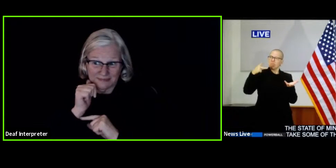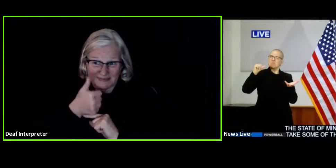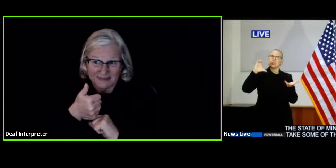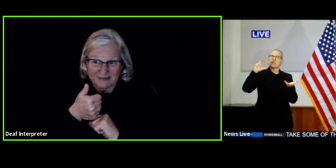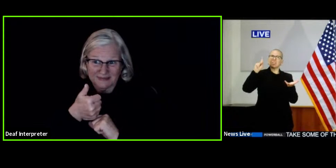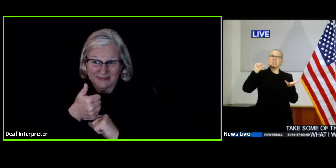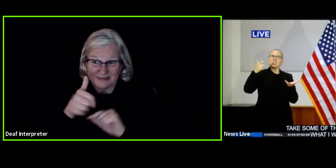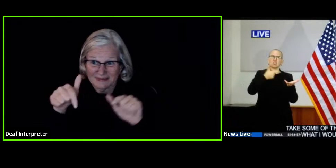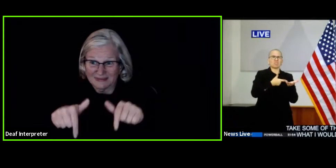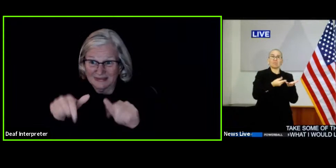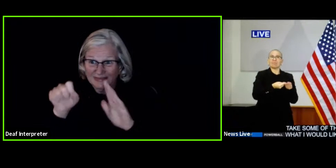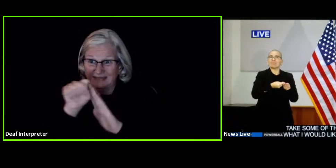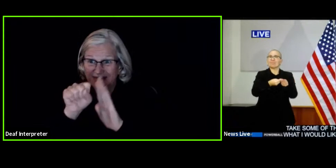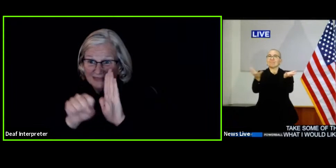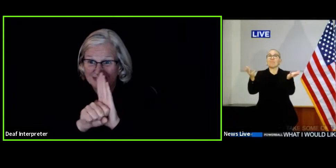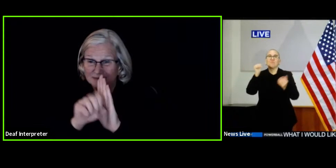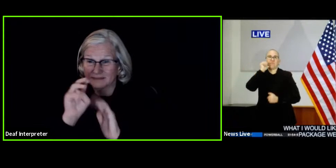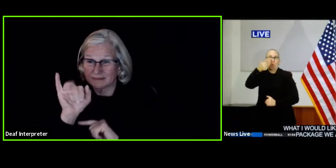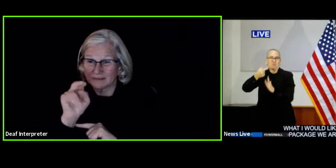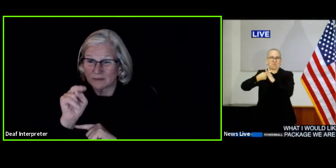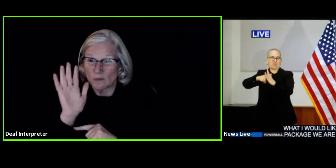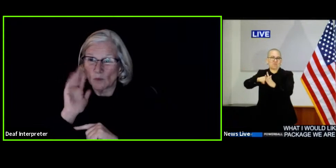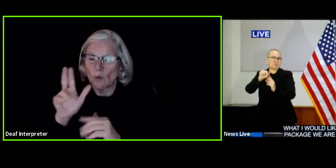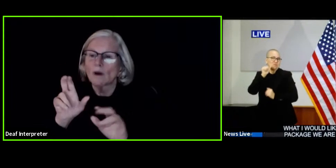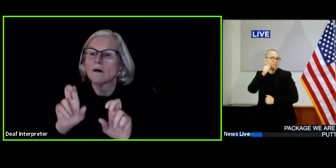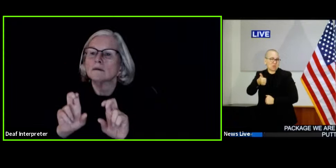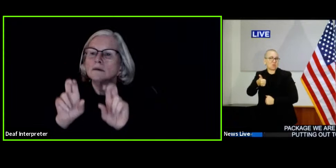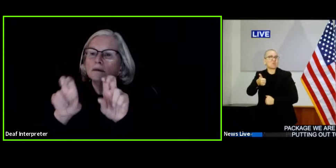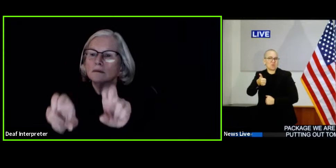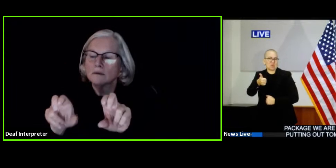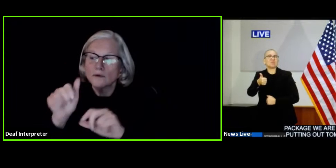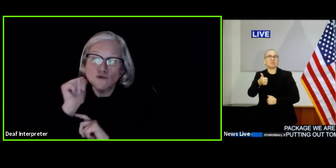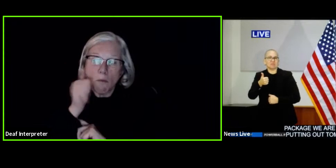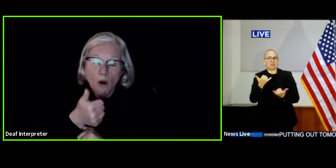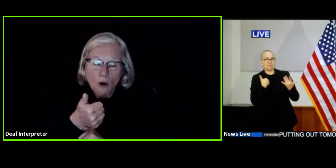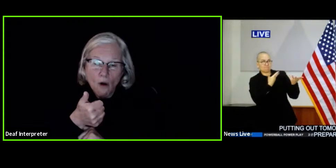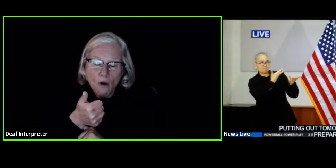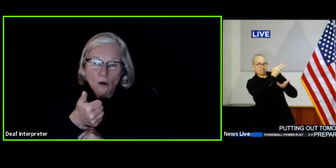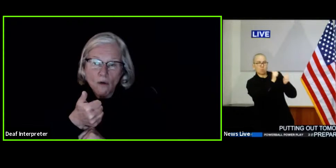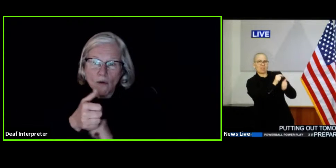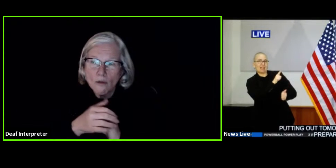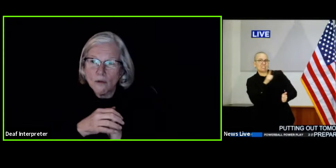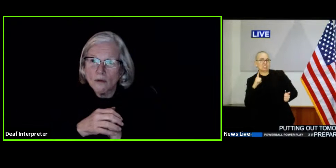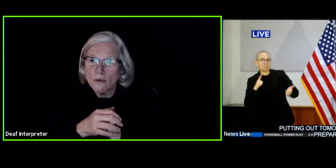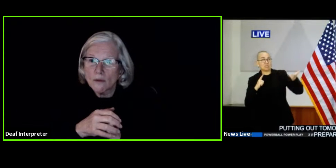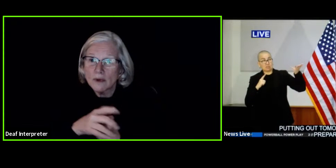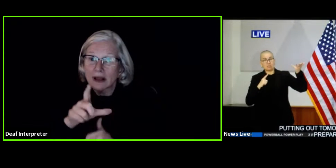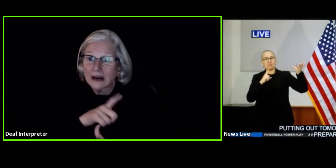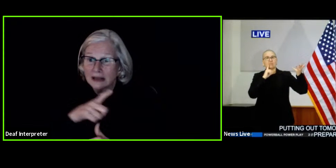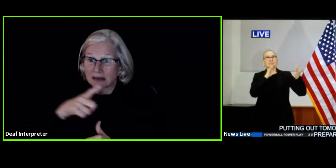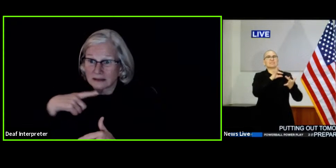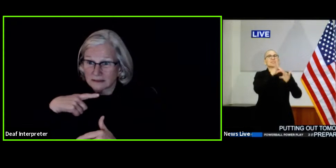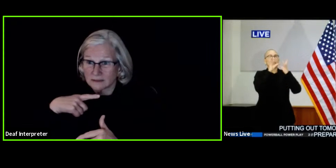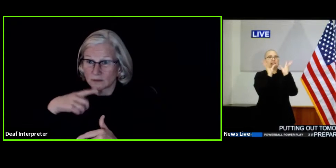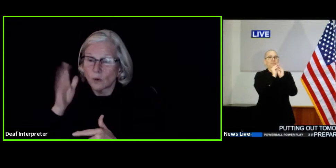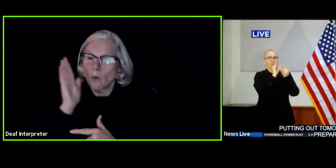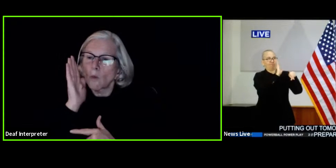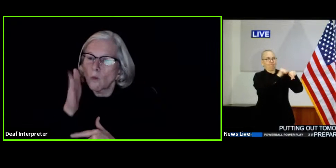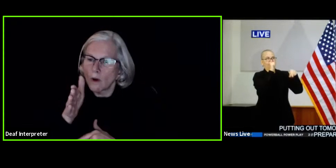ARE PREPARED ALONG WITH COOPERATION WITH THE LEGISLATURE ON PREPARED TO CALL THEM BACK INTO SPECIAL SESSION AND PASS THIS PACKAGE IMMEDIATELY.